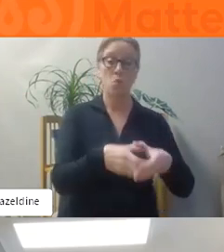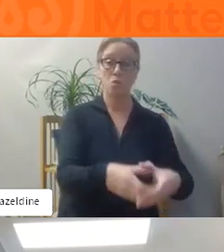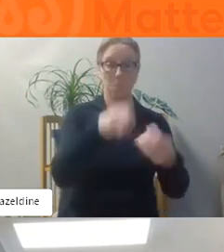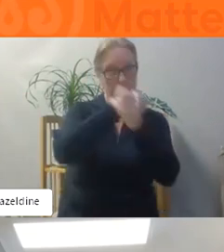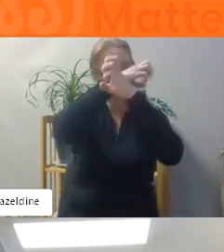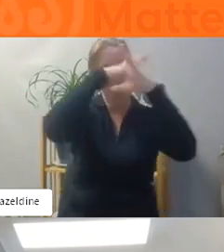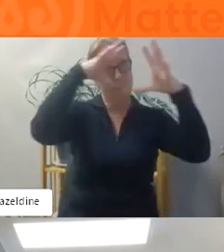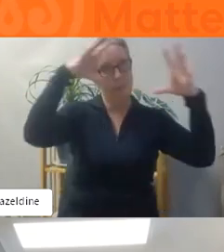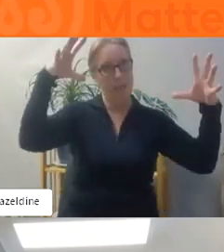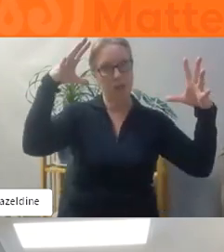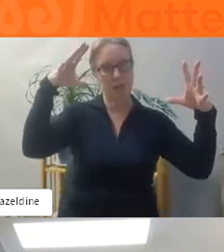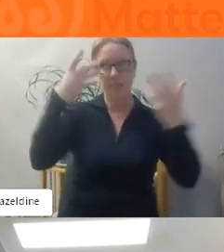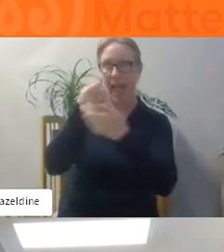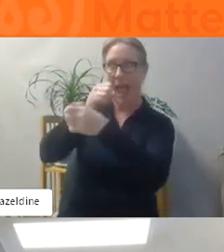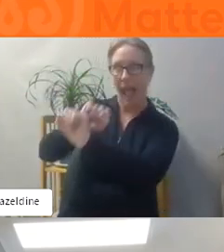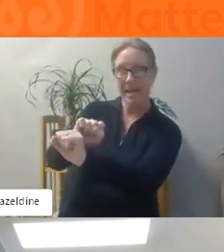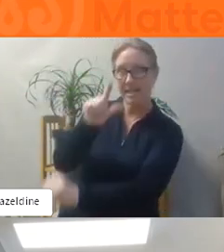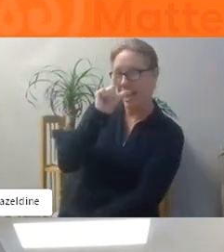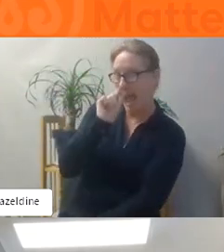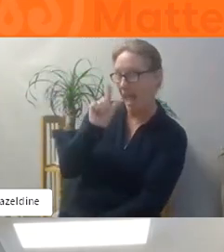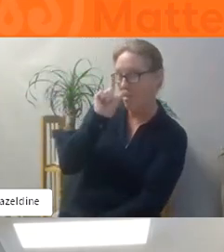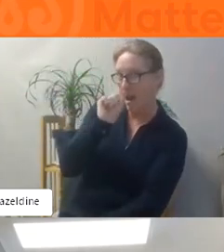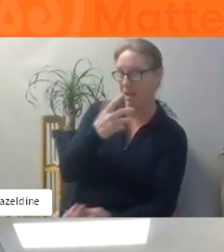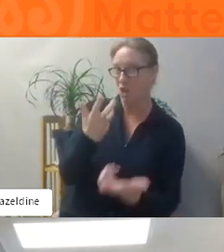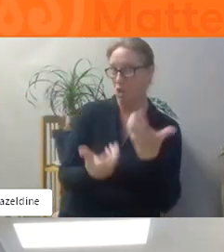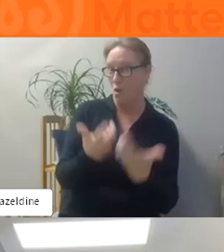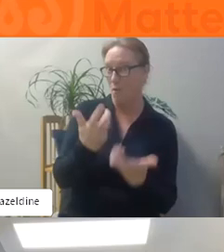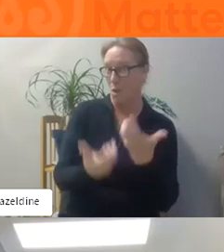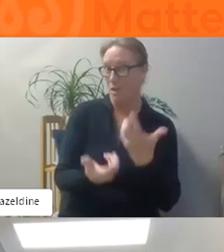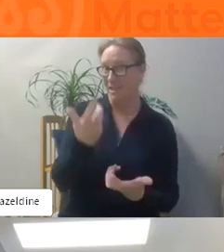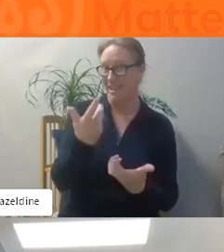ableist university. And we kind of set that up to be in parallel